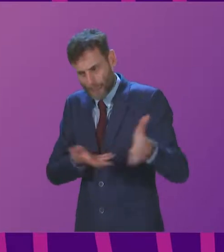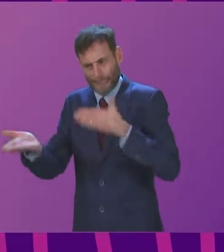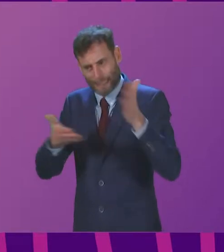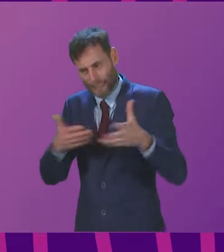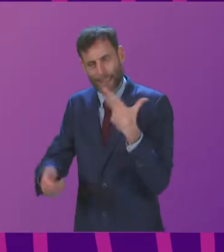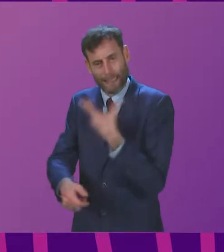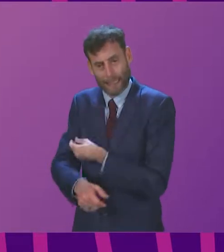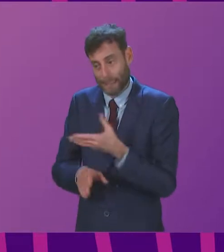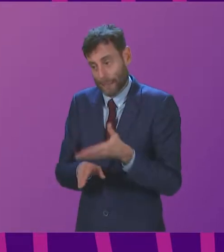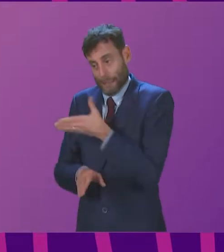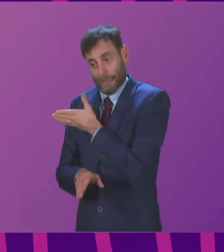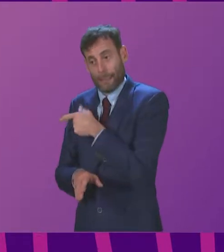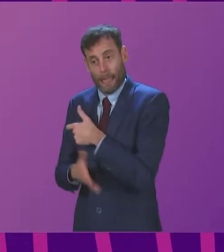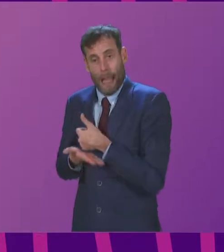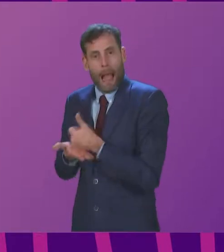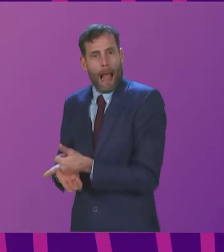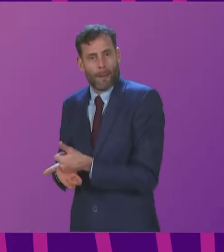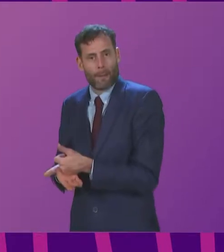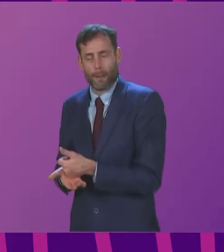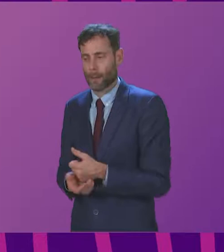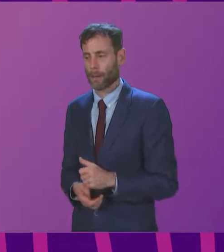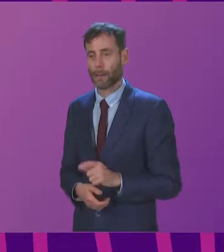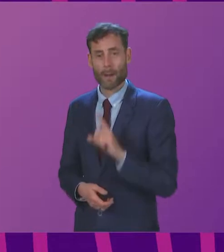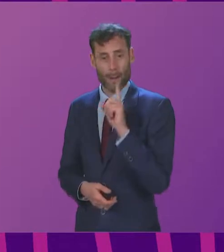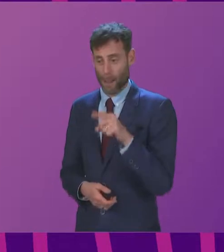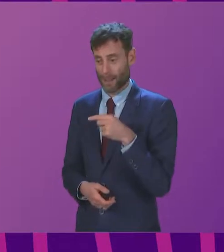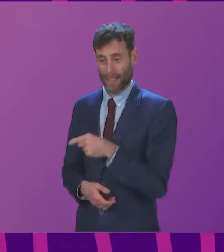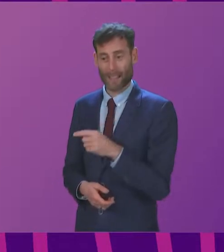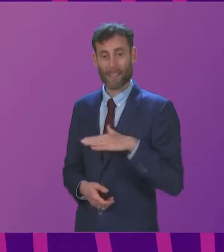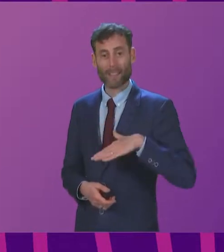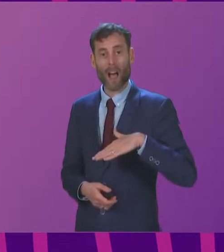previous phases of the programme, also had the highest do-not-attend rates of all settings